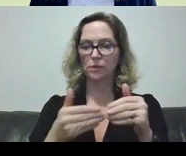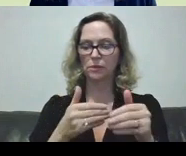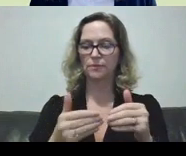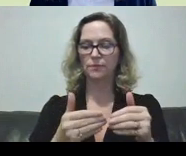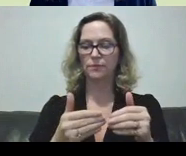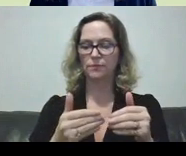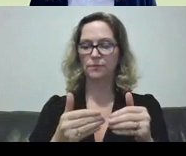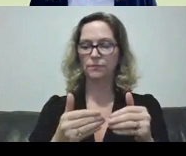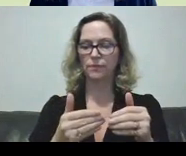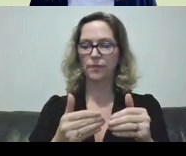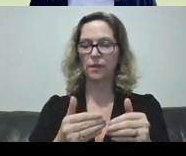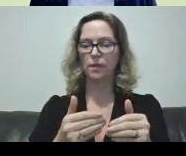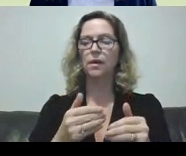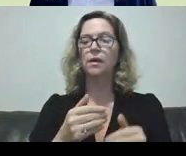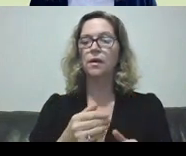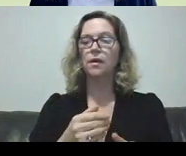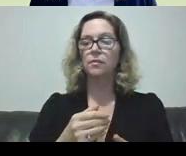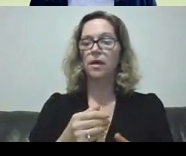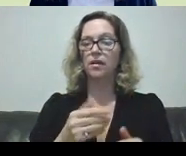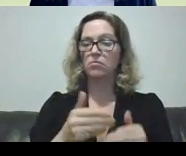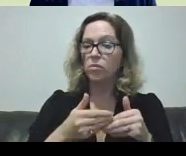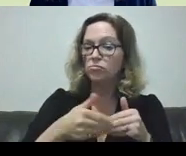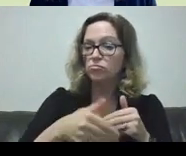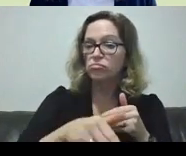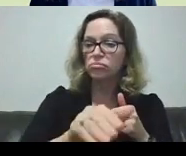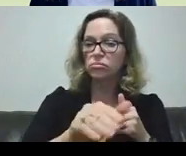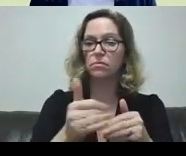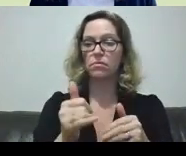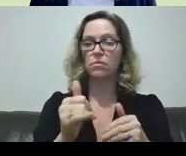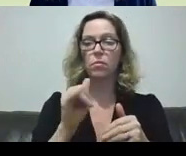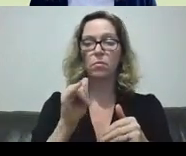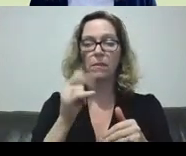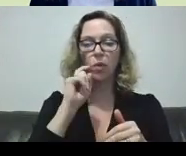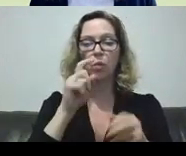stage if you are self-managing it's not a huge thing to worry about it's not a